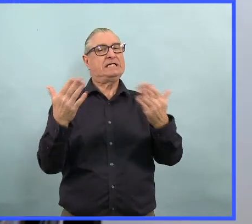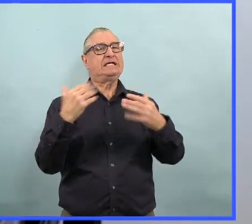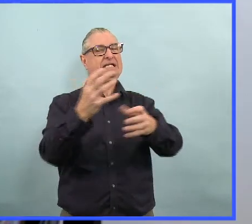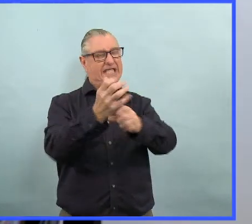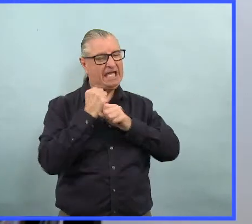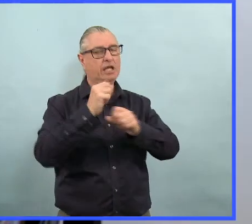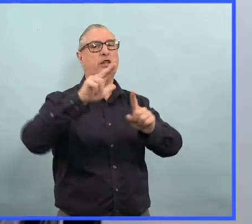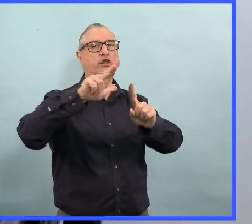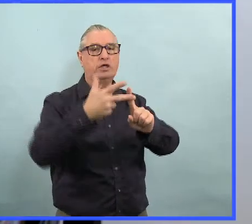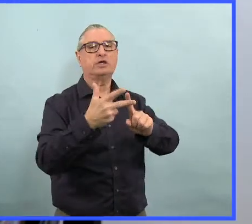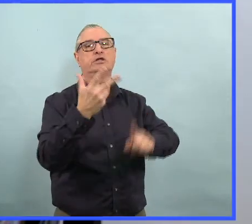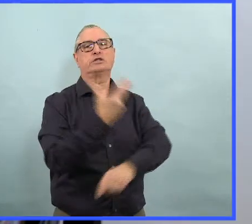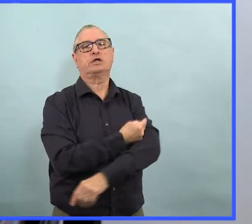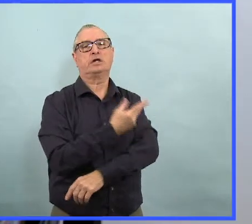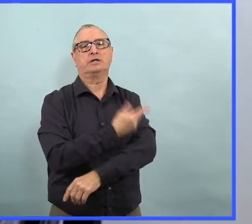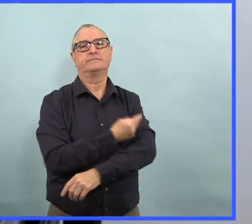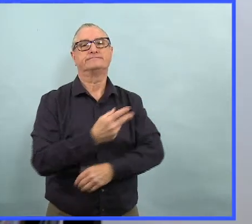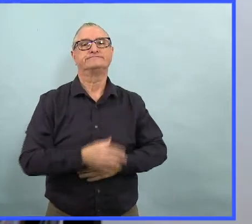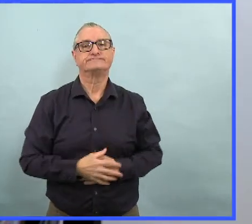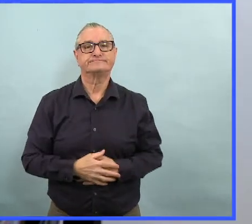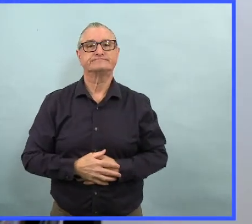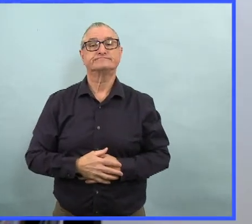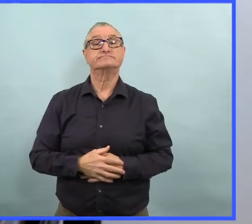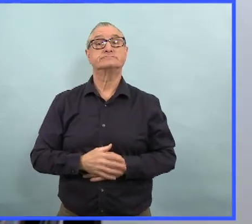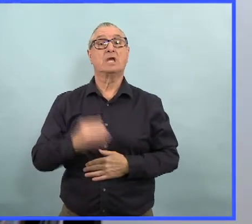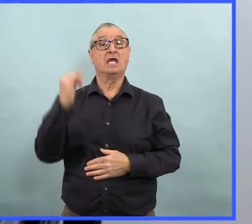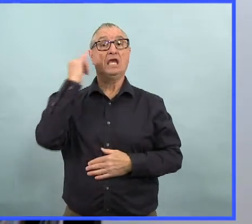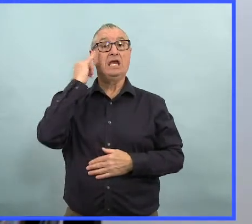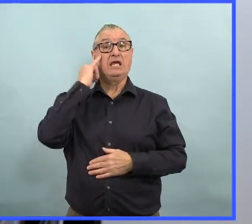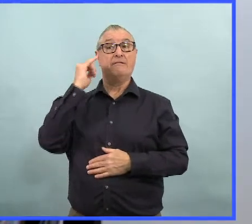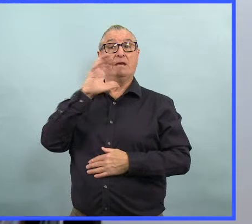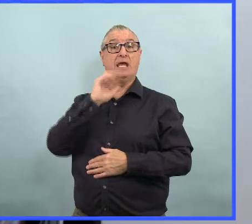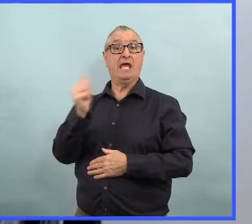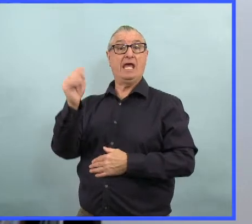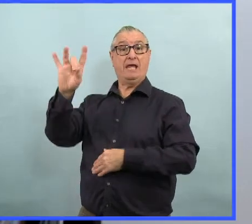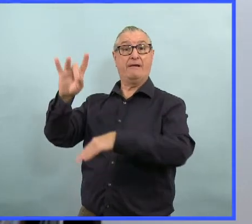diabetes you're over the age of 18 the booster dose is incredibly important for your protection